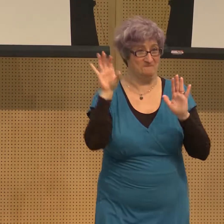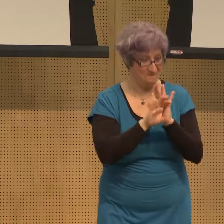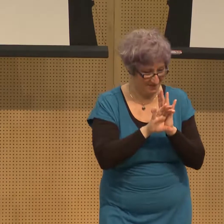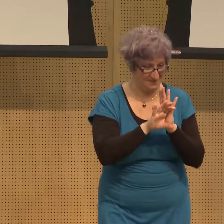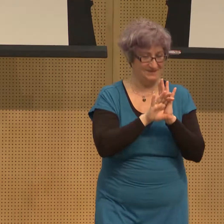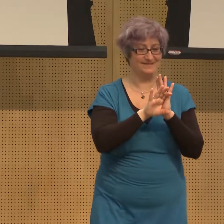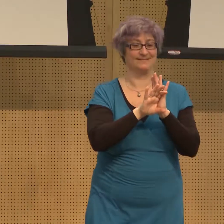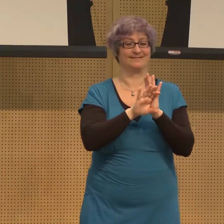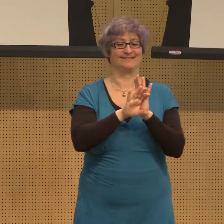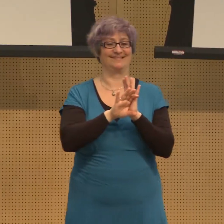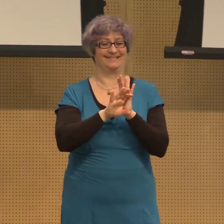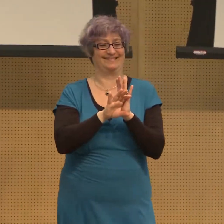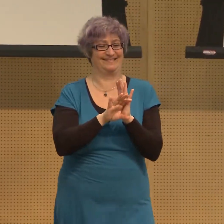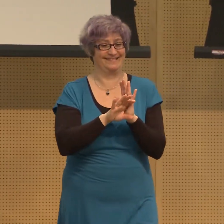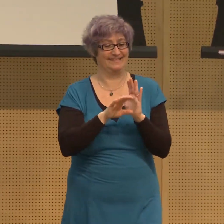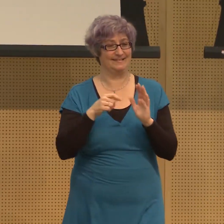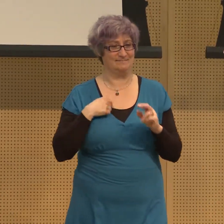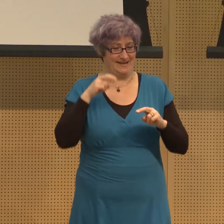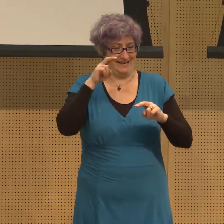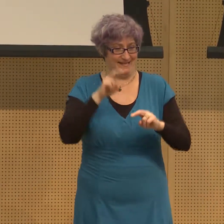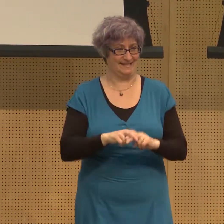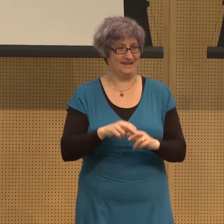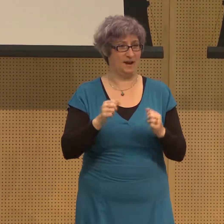I couldn't find my favorite picture.